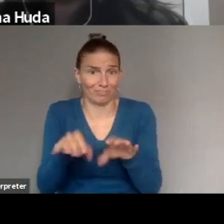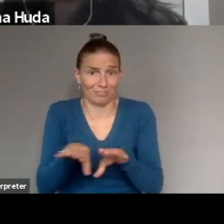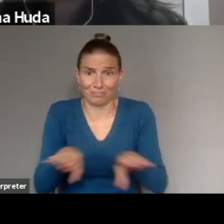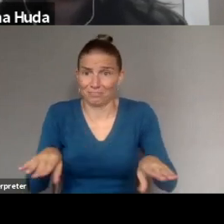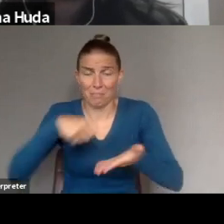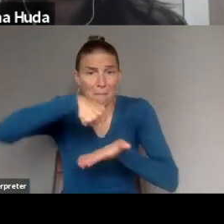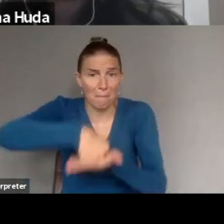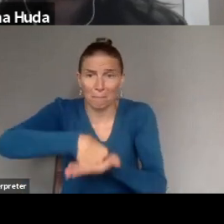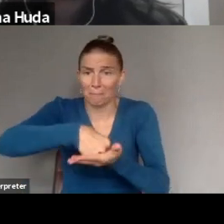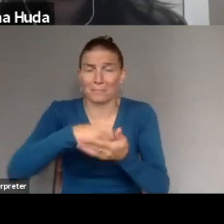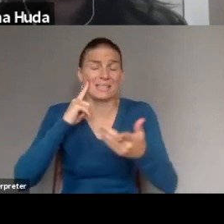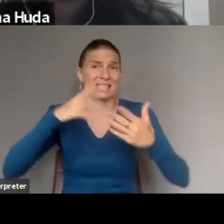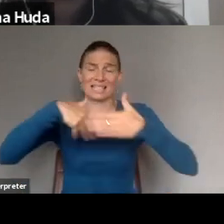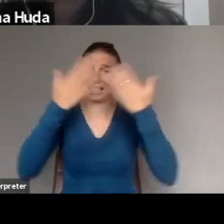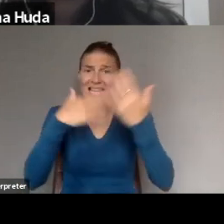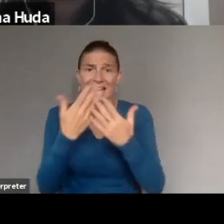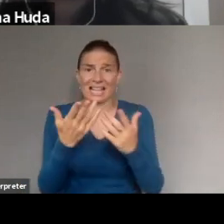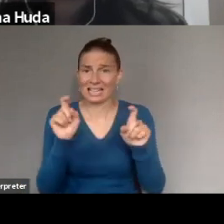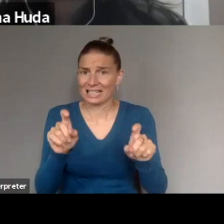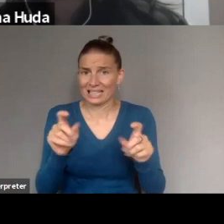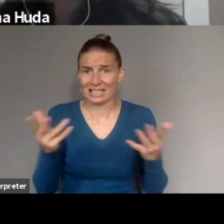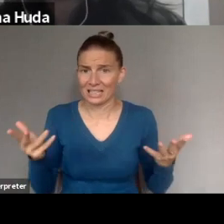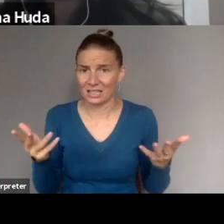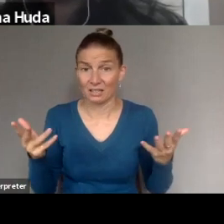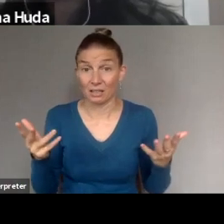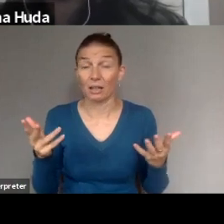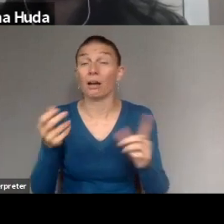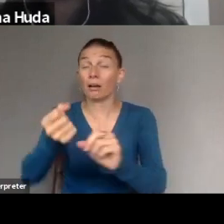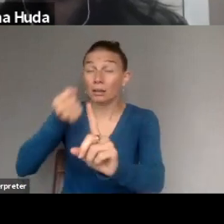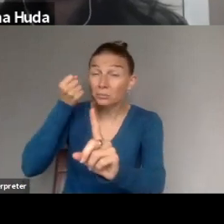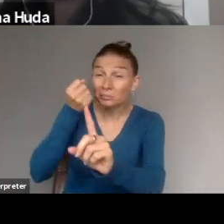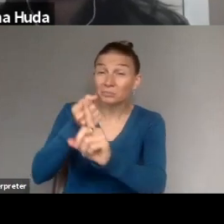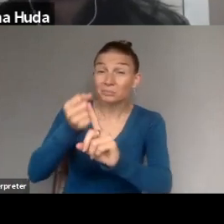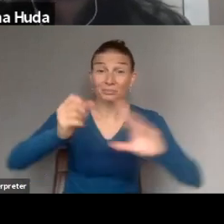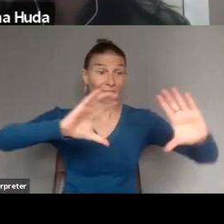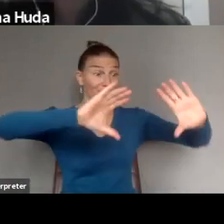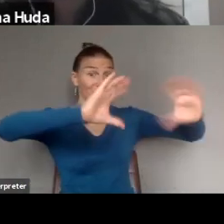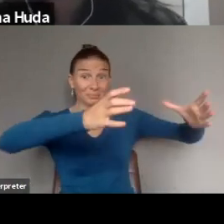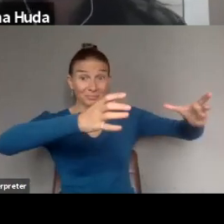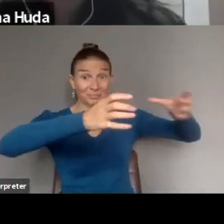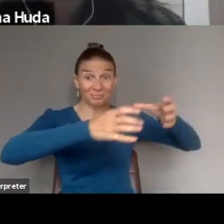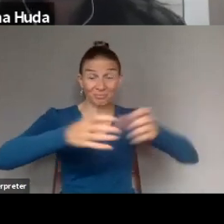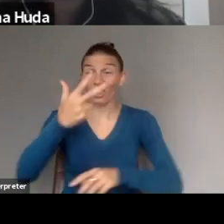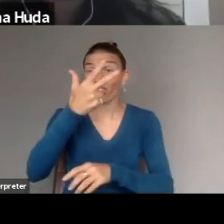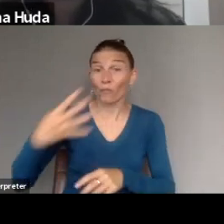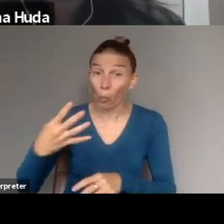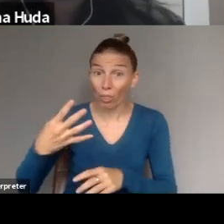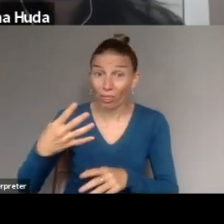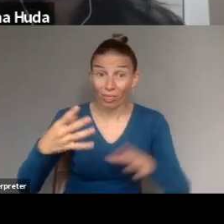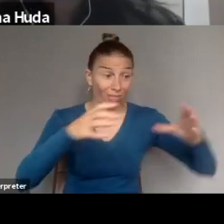And this is happening to, you know, nearly up to three fourths of the respondents to which our research is speaking to.